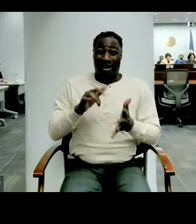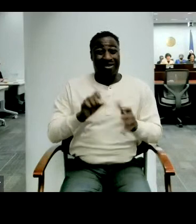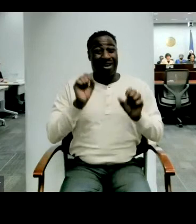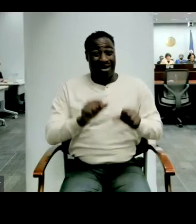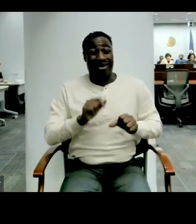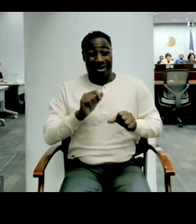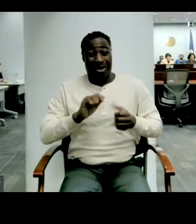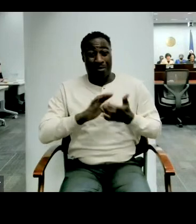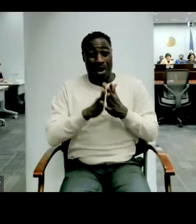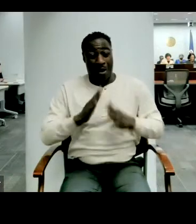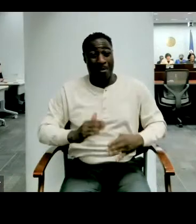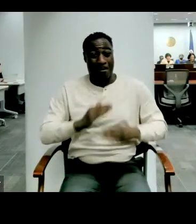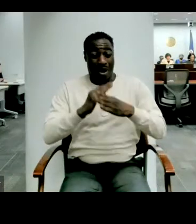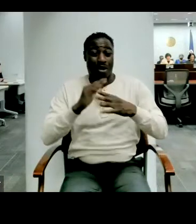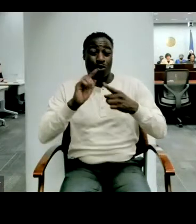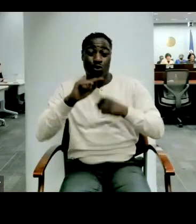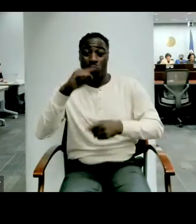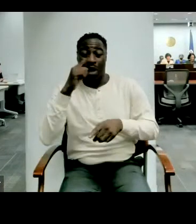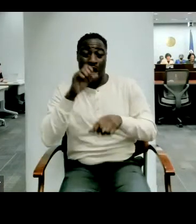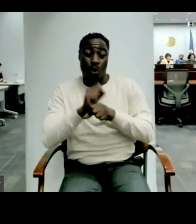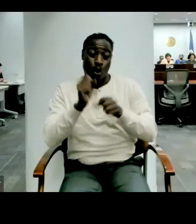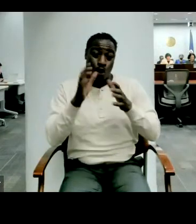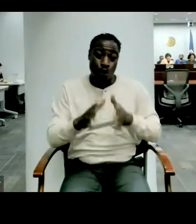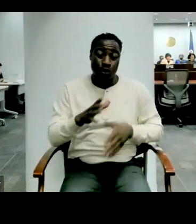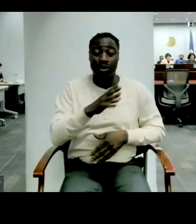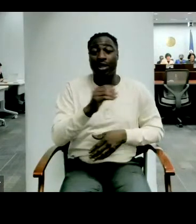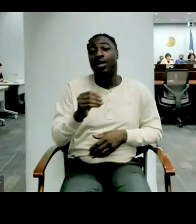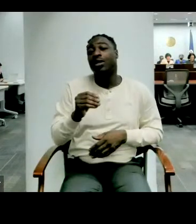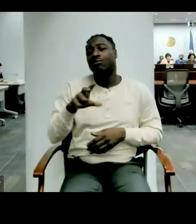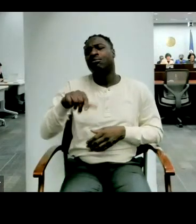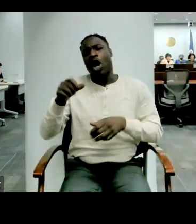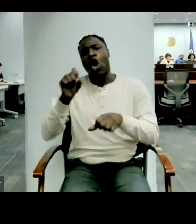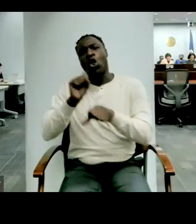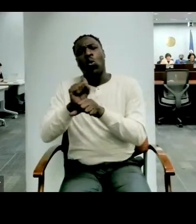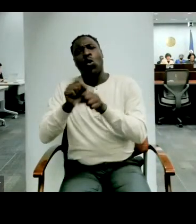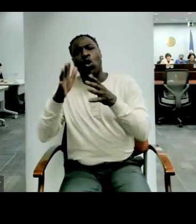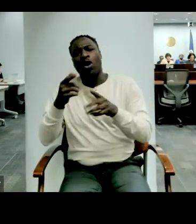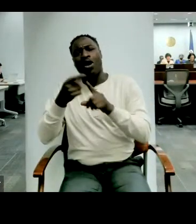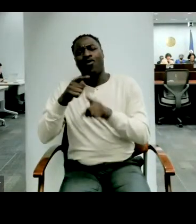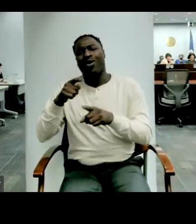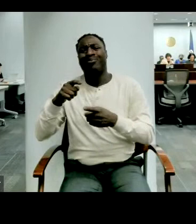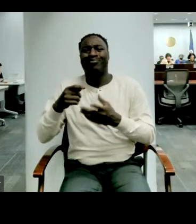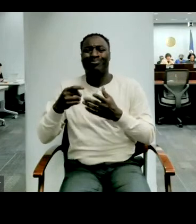a barrier to um Black workers and other workers from um underserved communities.